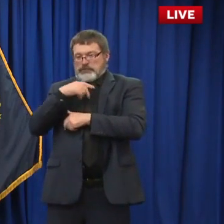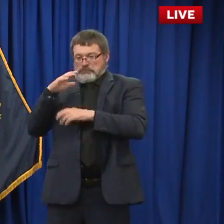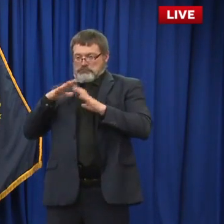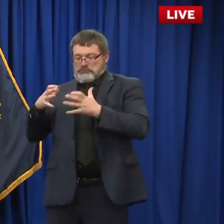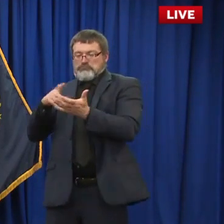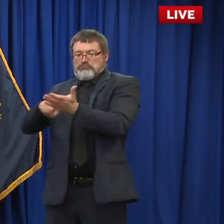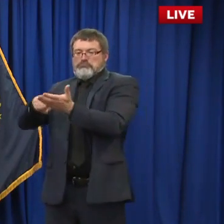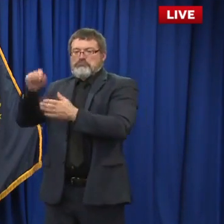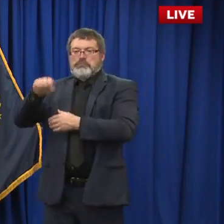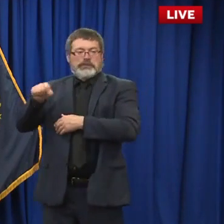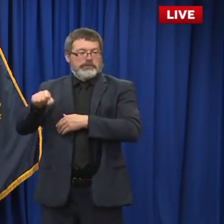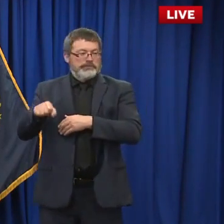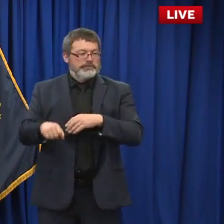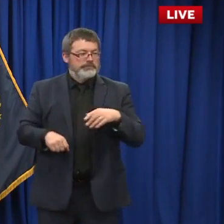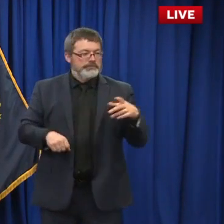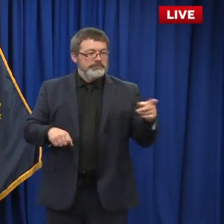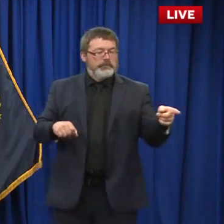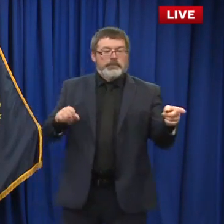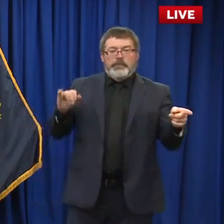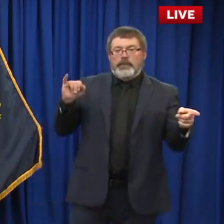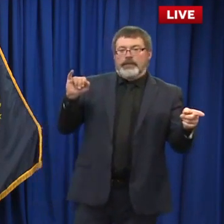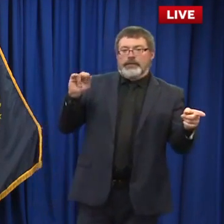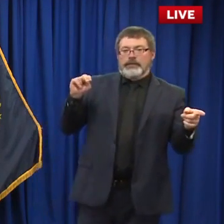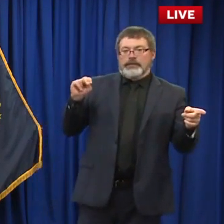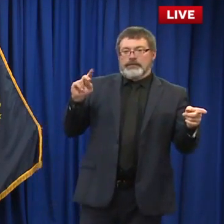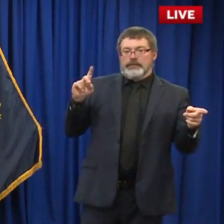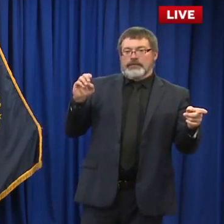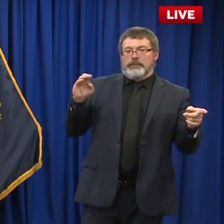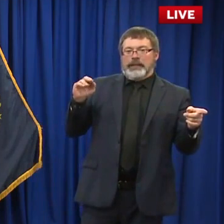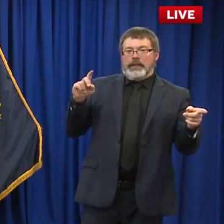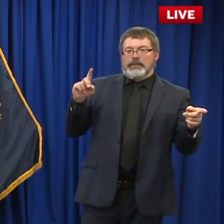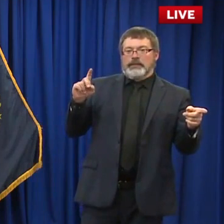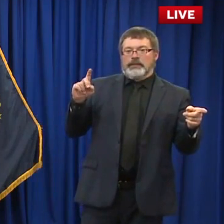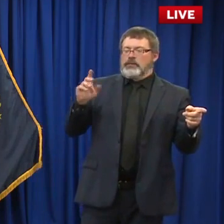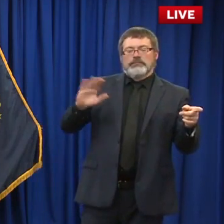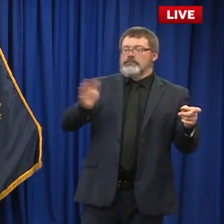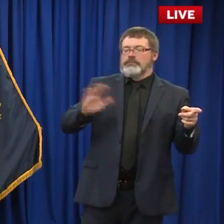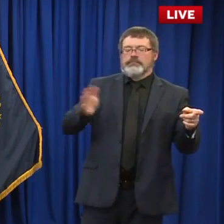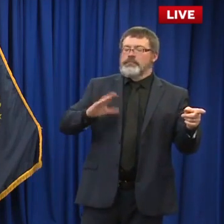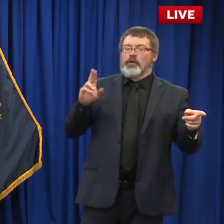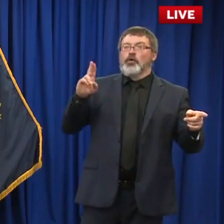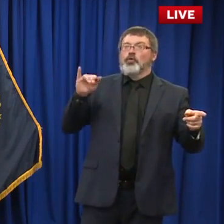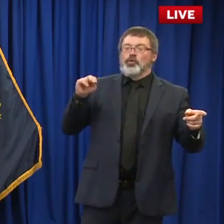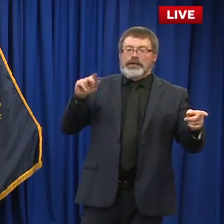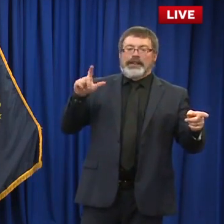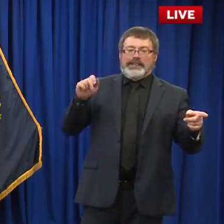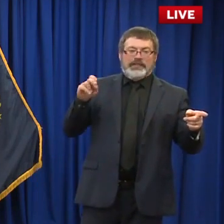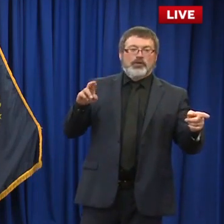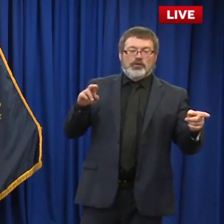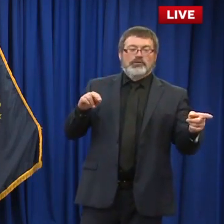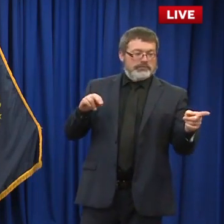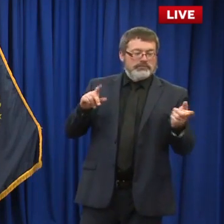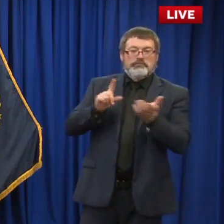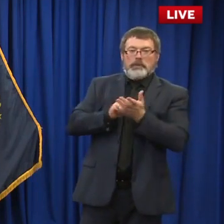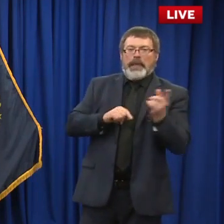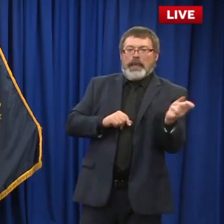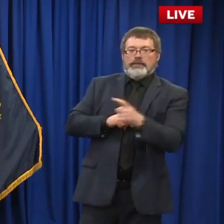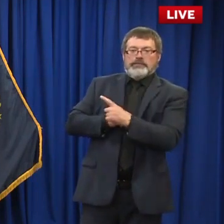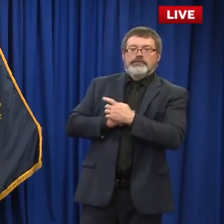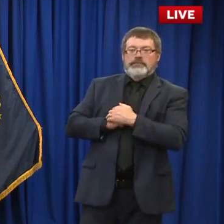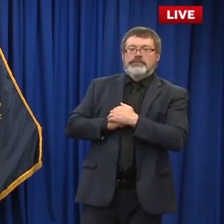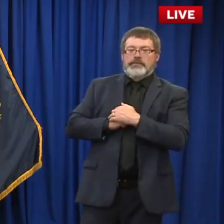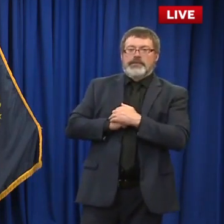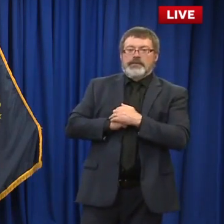TO PRODUCE THE MITT ROMNEY OUTBROUT -- TO REDUCE THE OUTBRE IN LONG-TERM CARE FACILITIES.